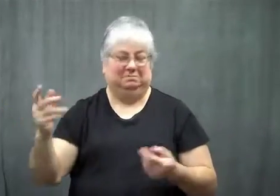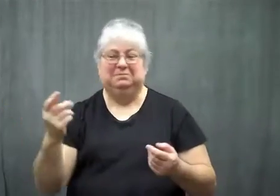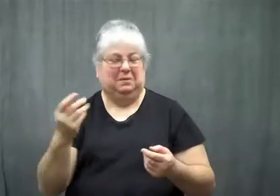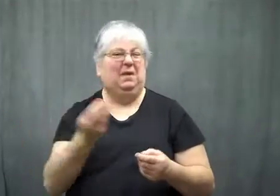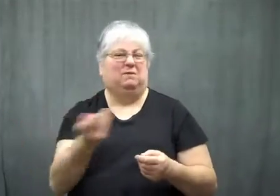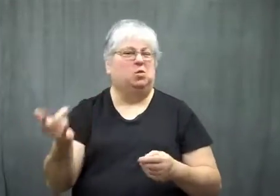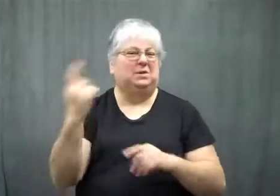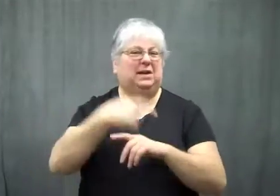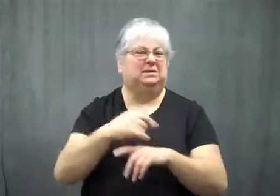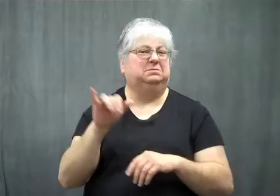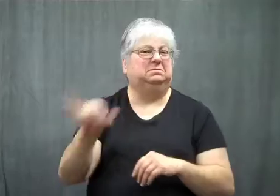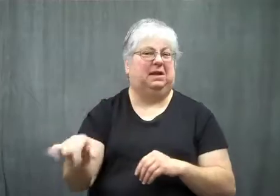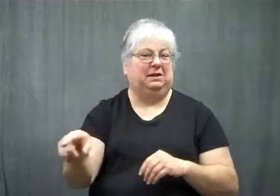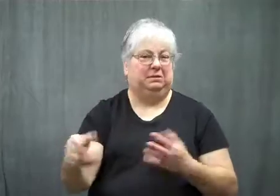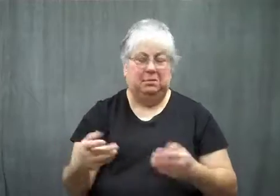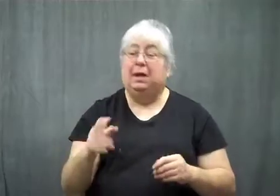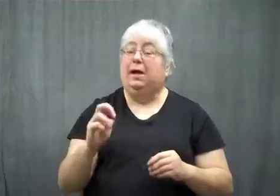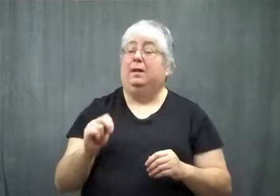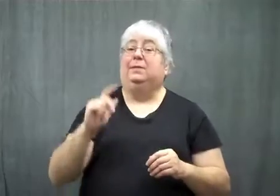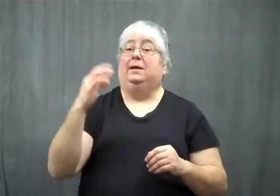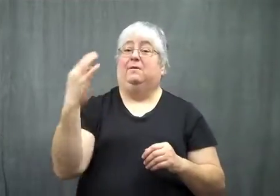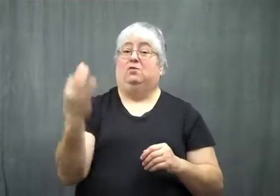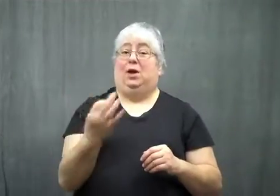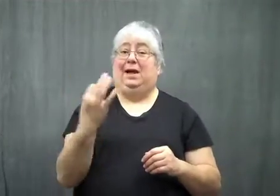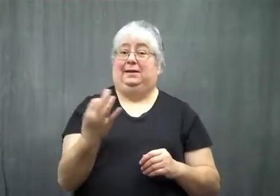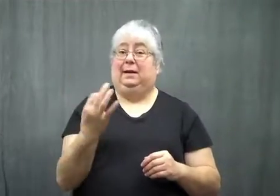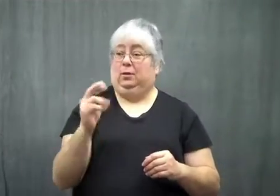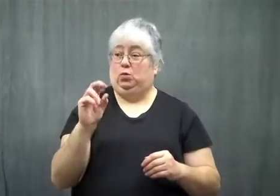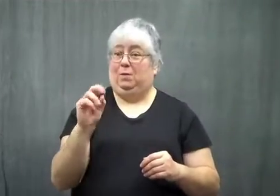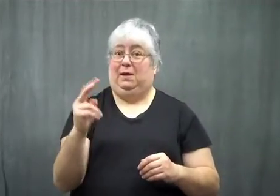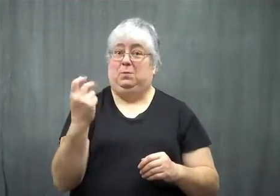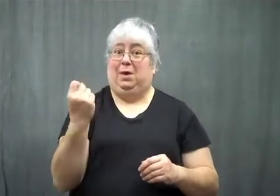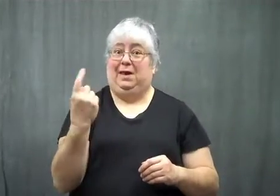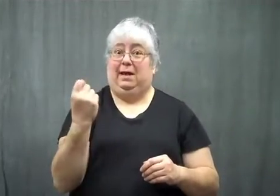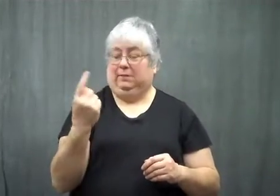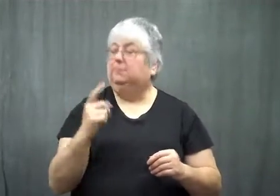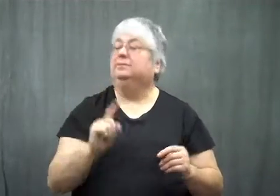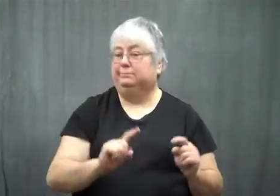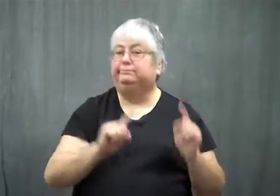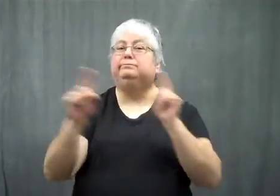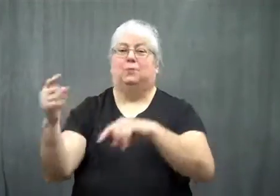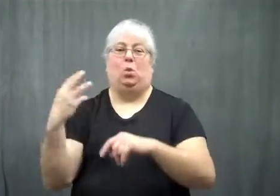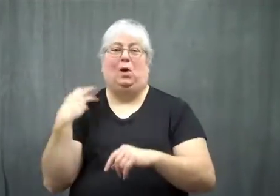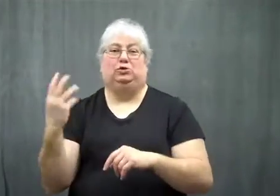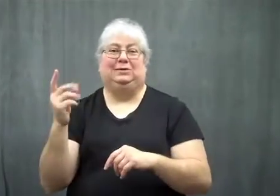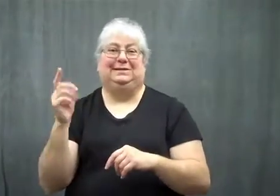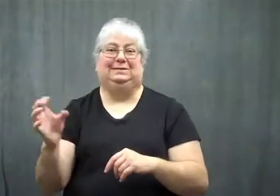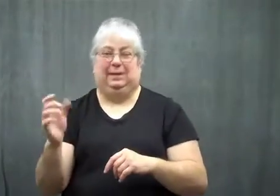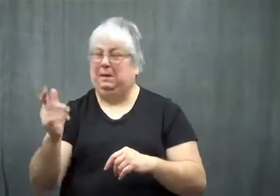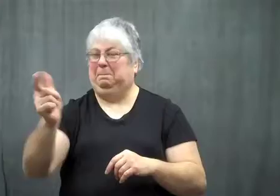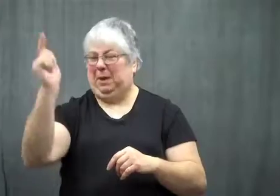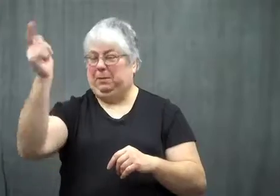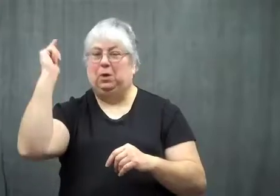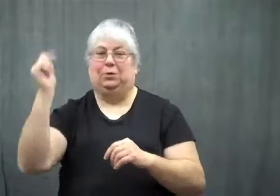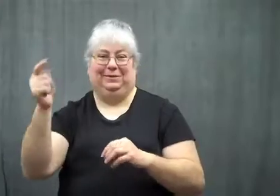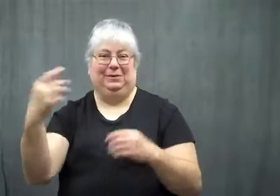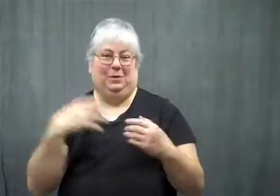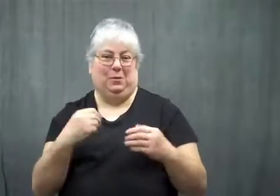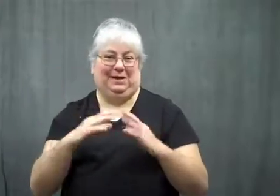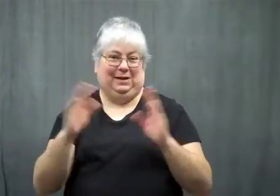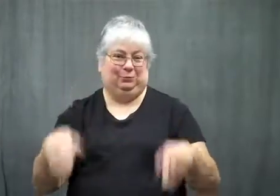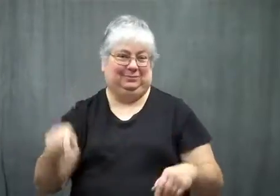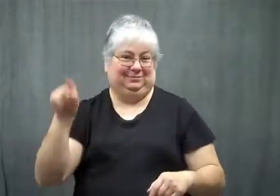He was there a few days. Friday, November 11, he was in Washington and shot at the White House.